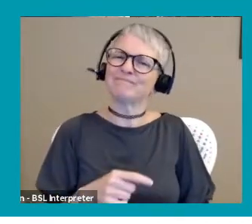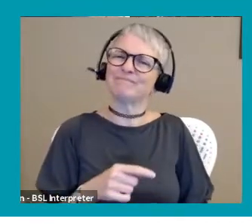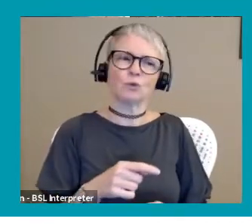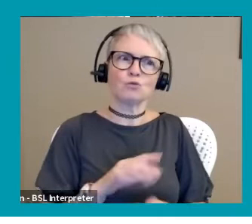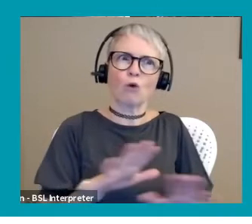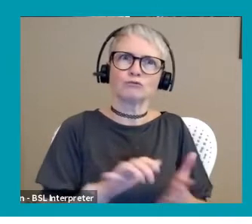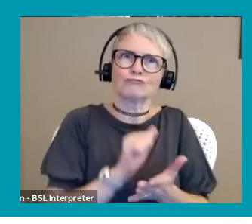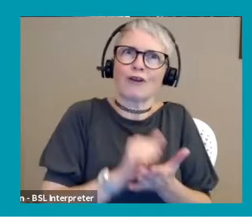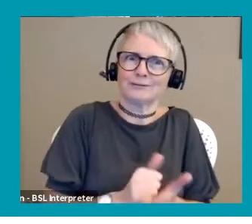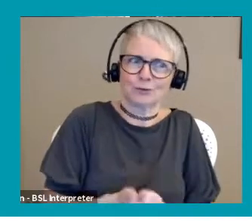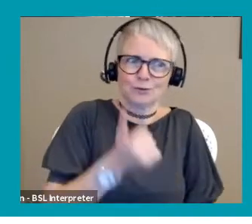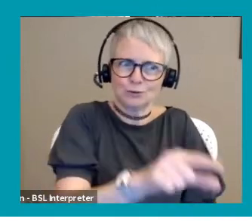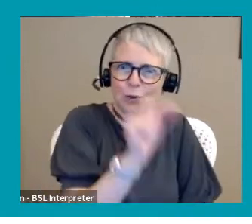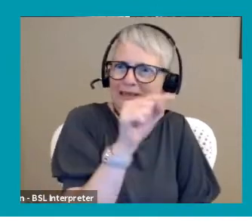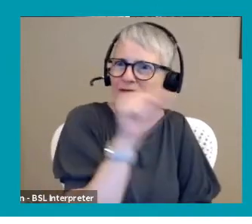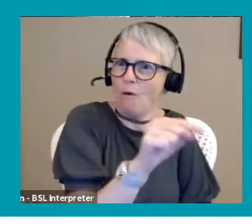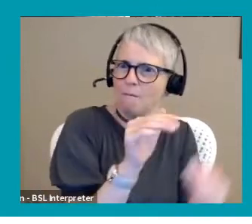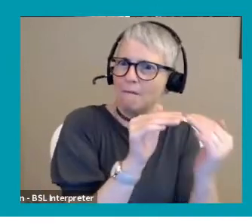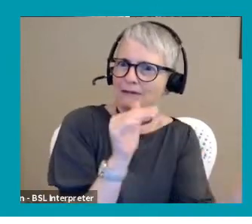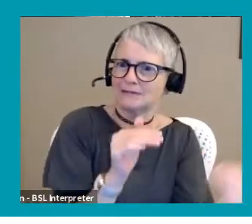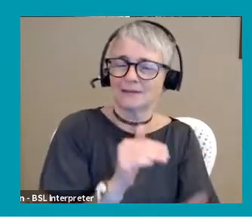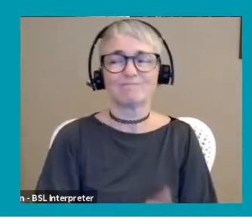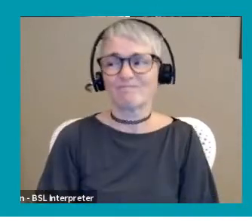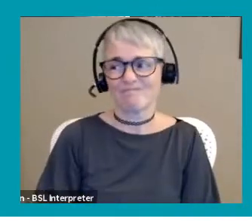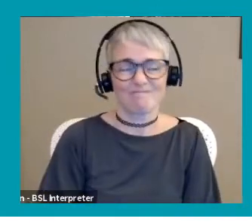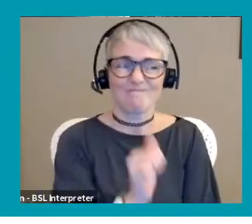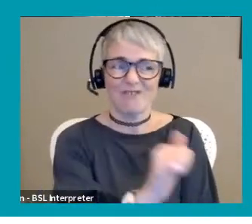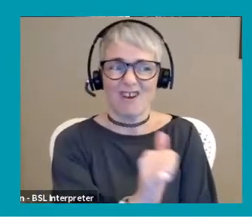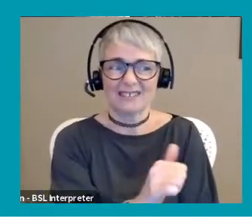There's better chance you will make a more well rounded decision.